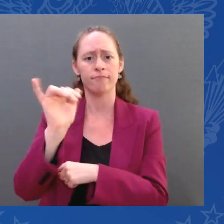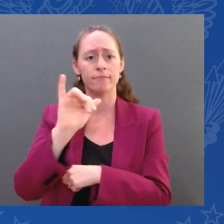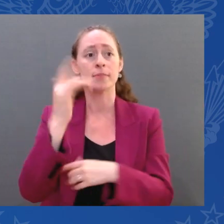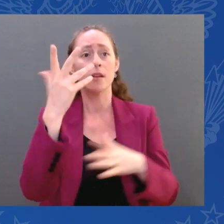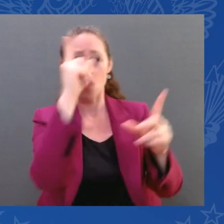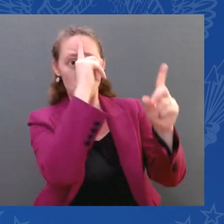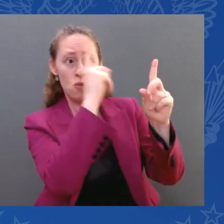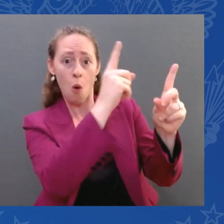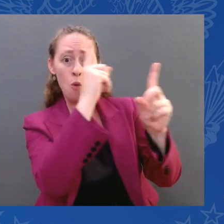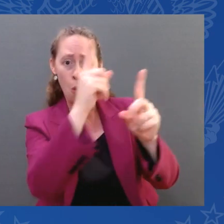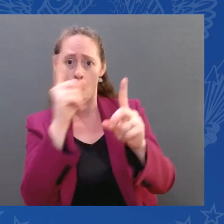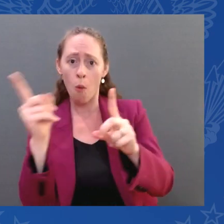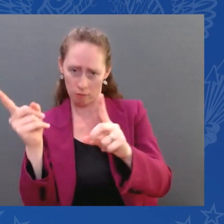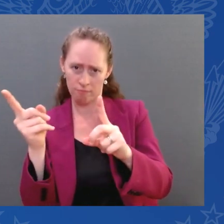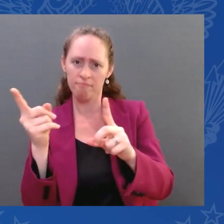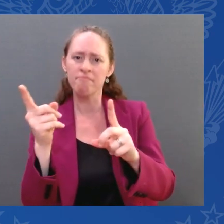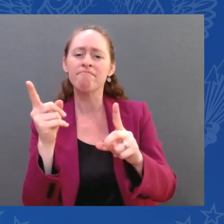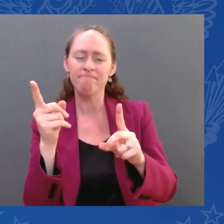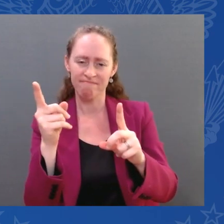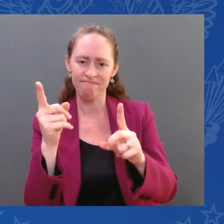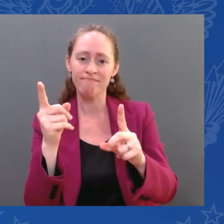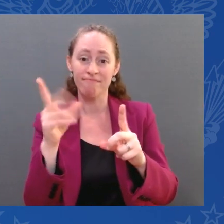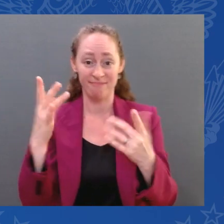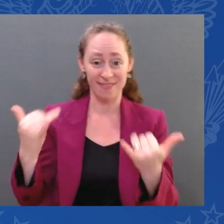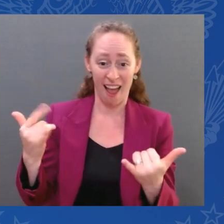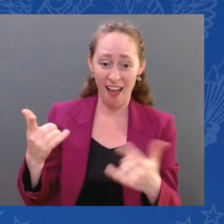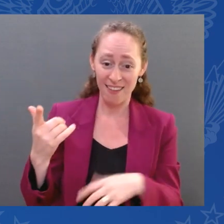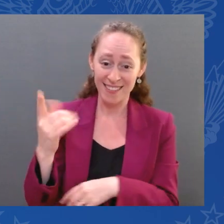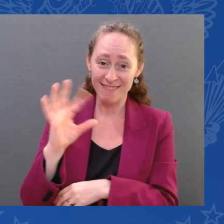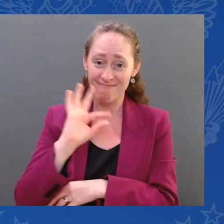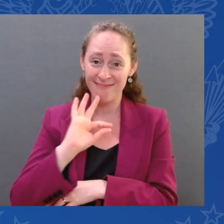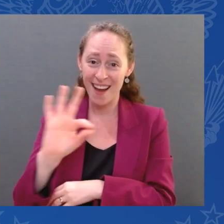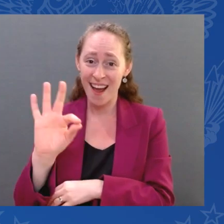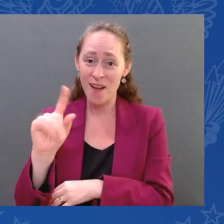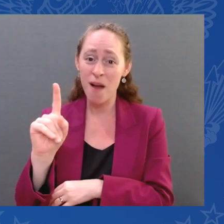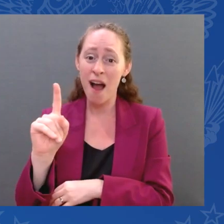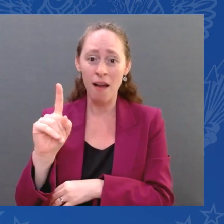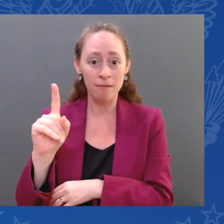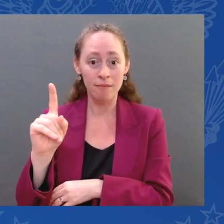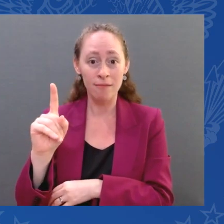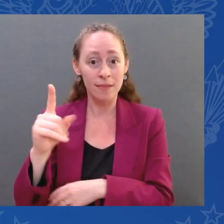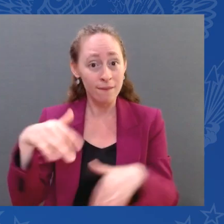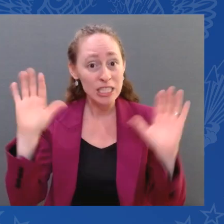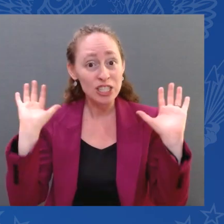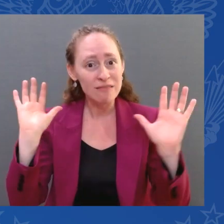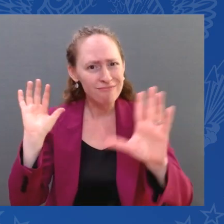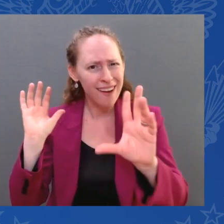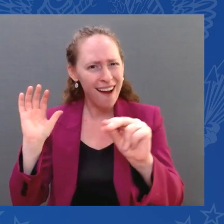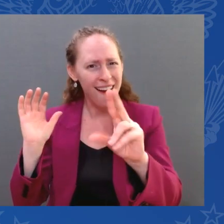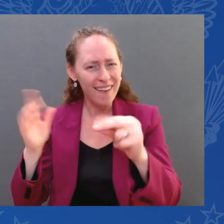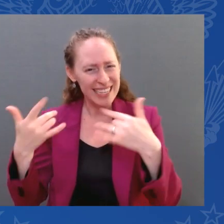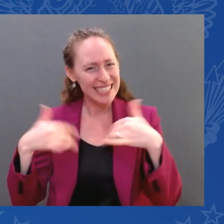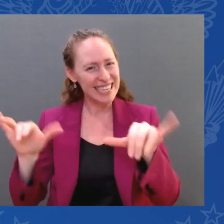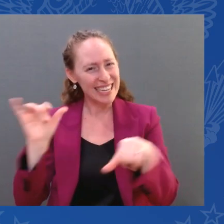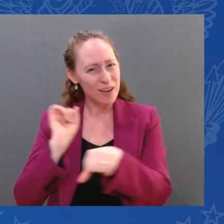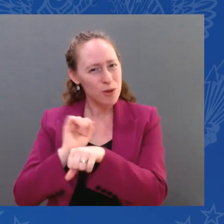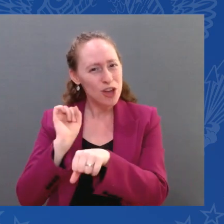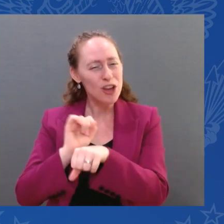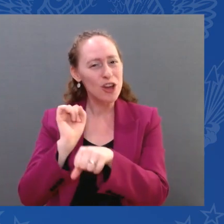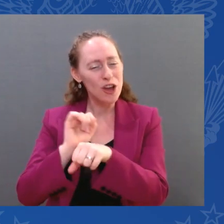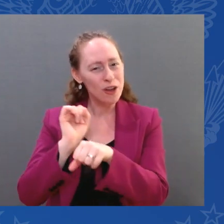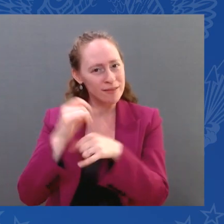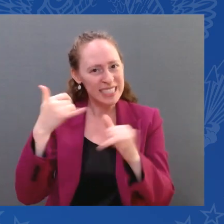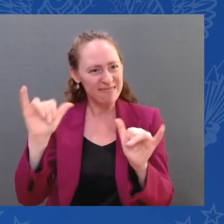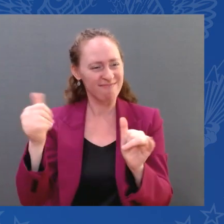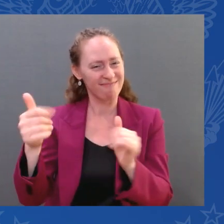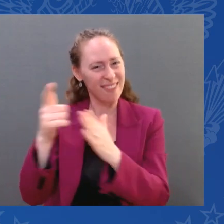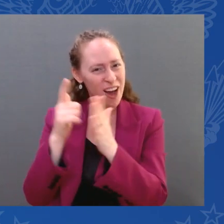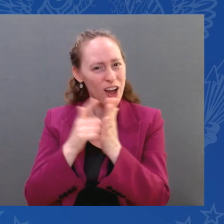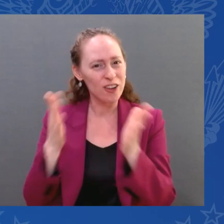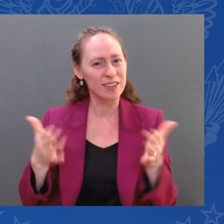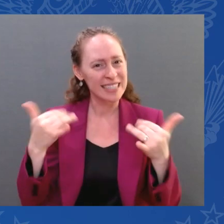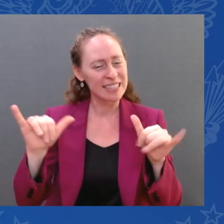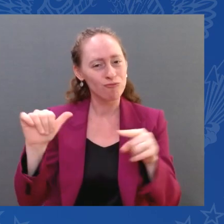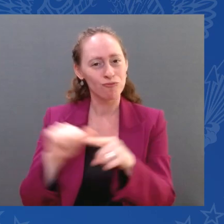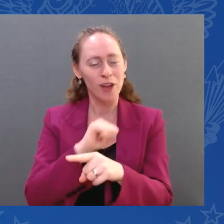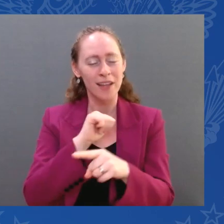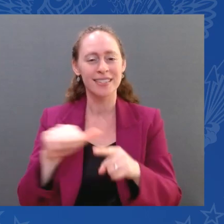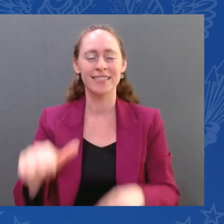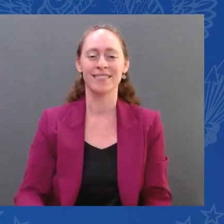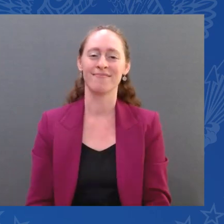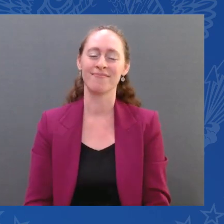And he's still keeping the faith in the best of America.